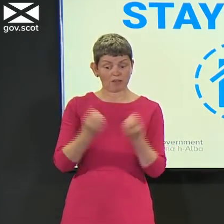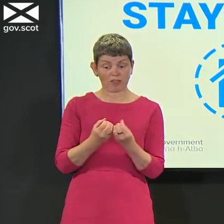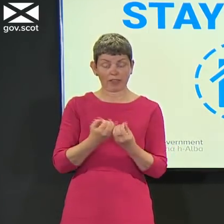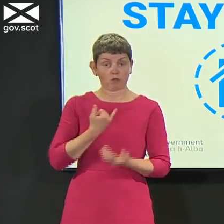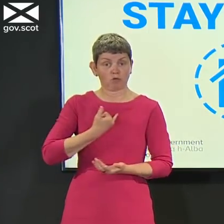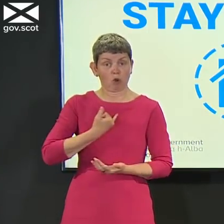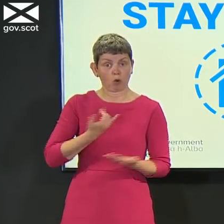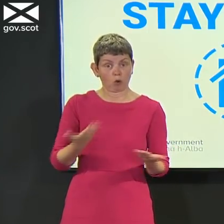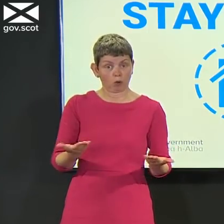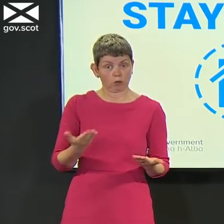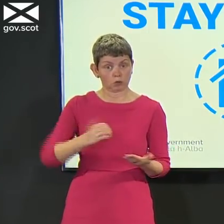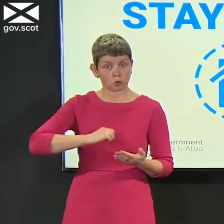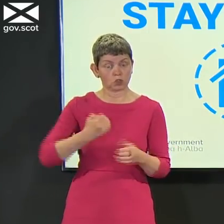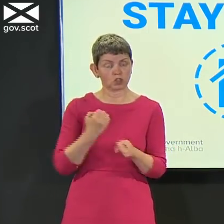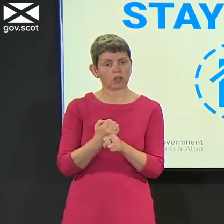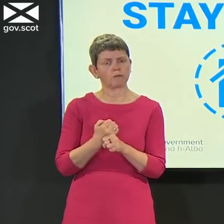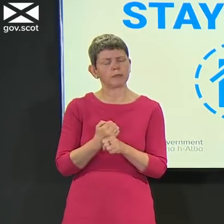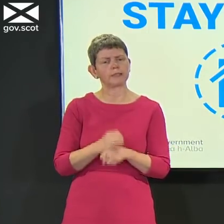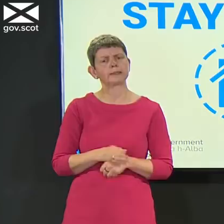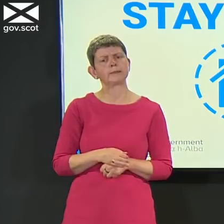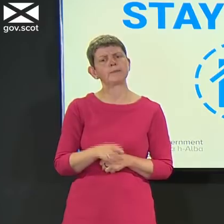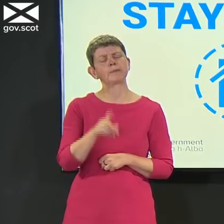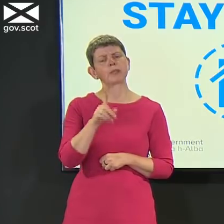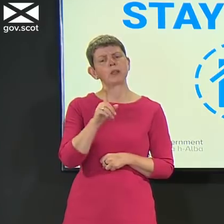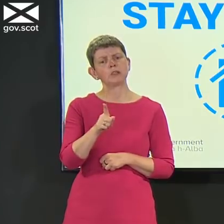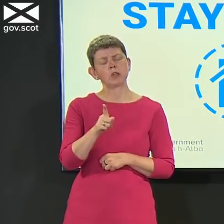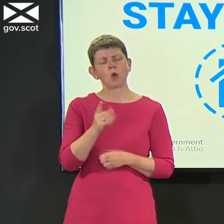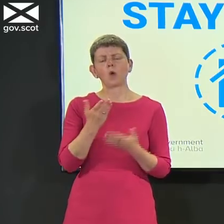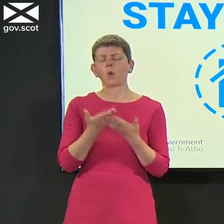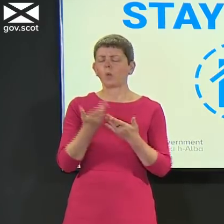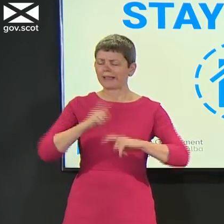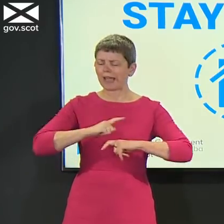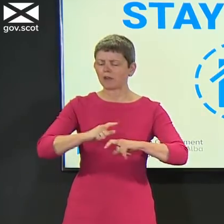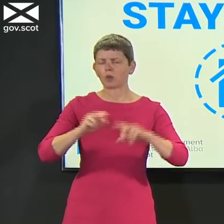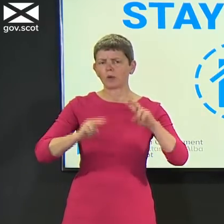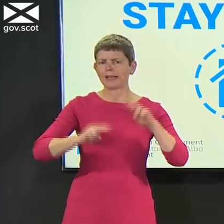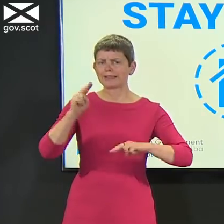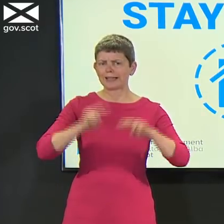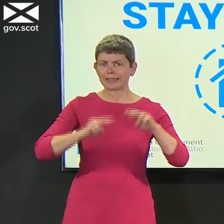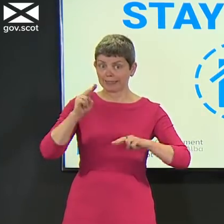on the first part of your question so we continue to assess you know literally on a daily basis